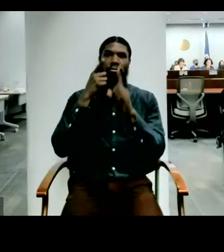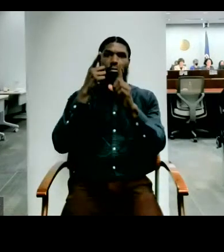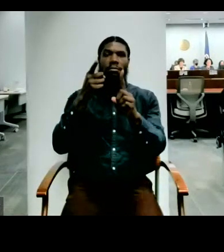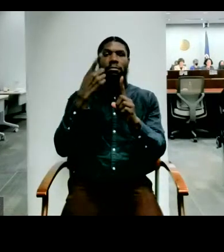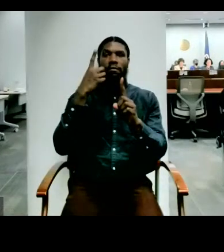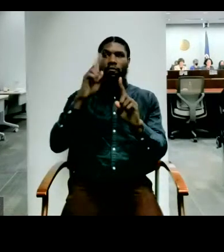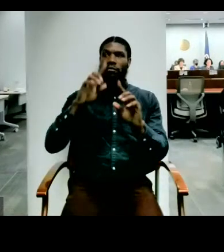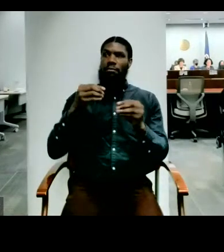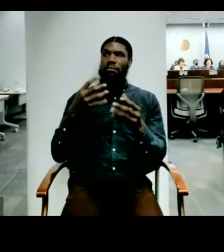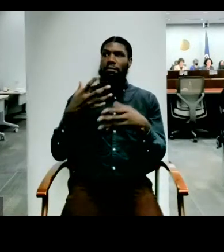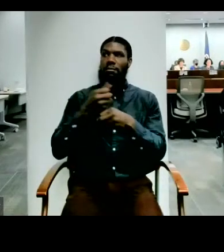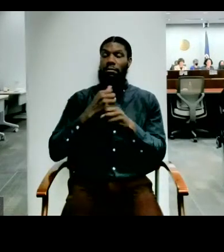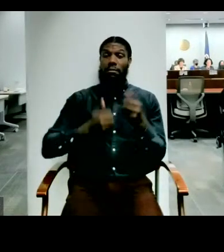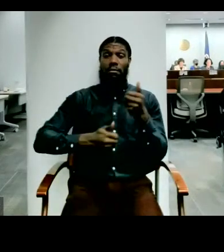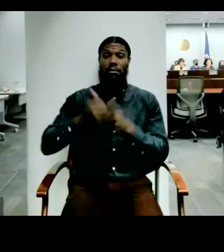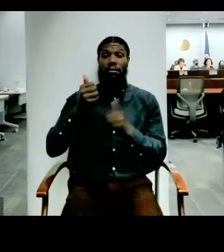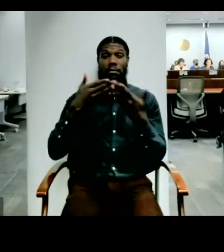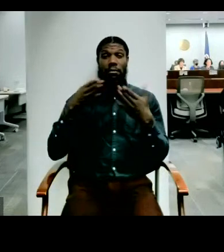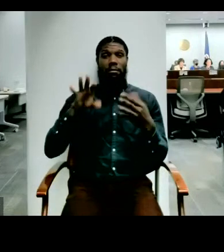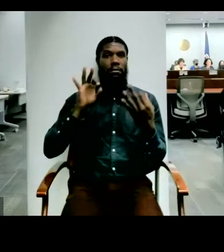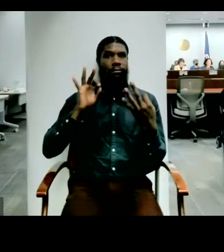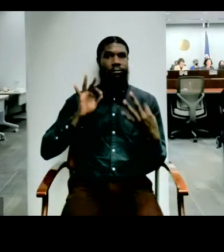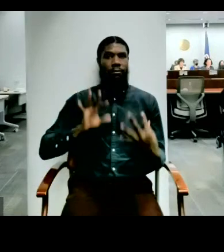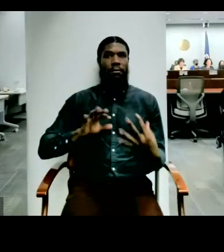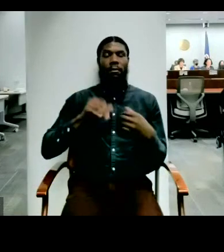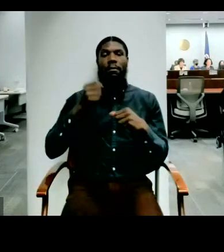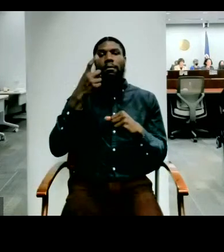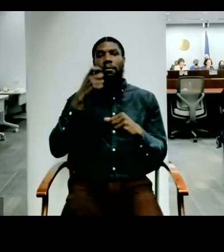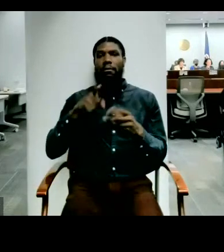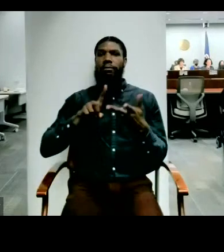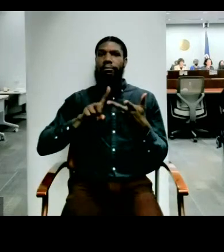I also think that publishing it in the Federal Register will best allow the